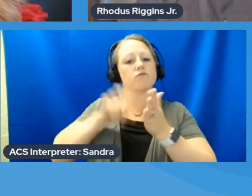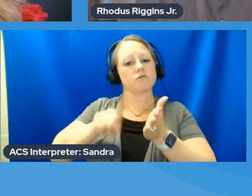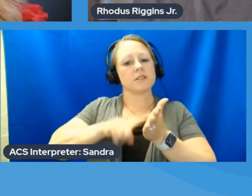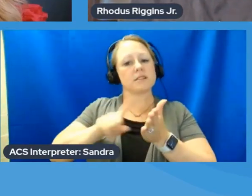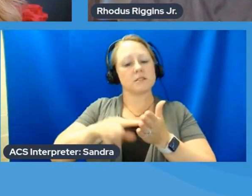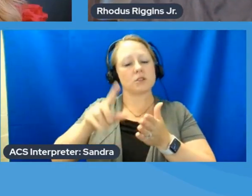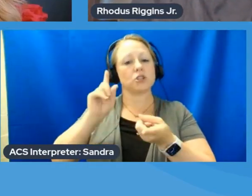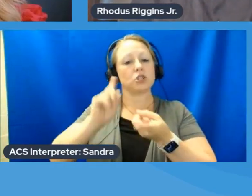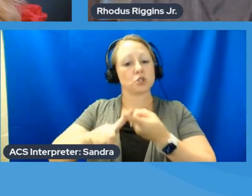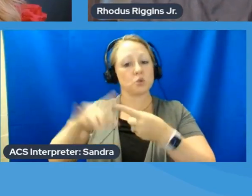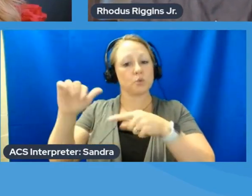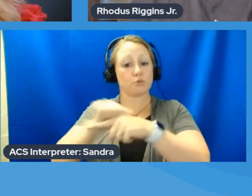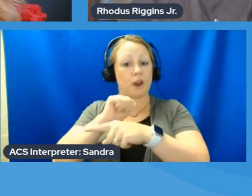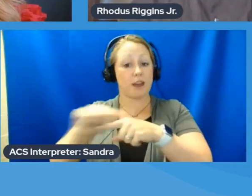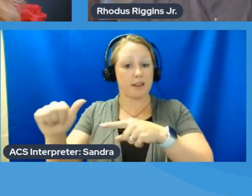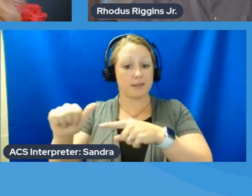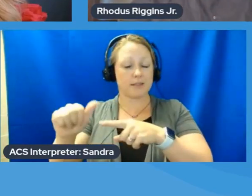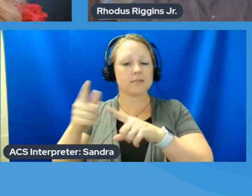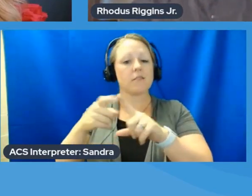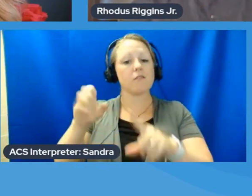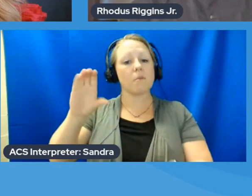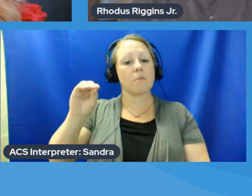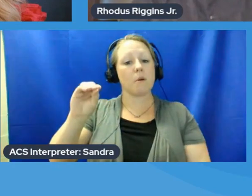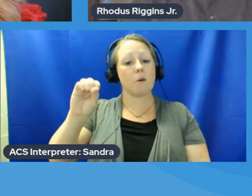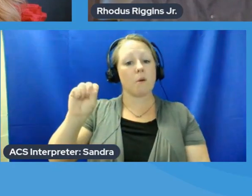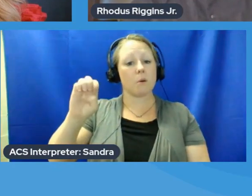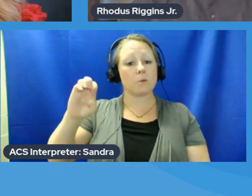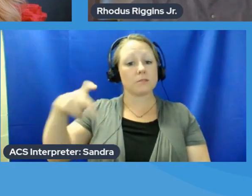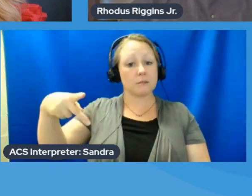And he's going to be sharing what he believes to be